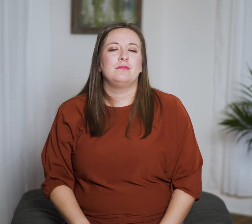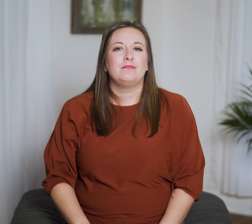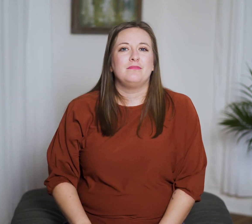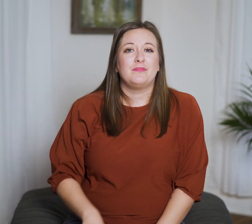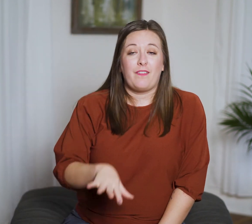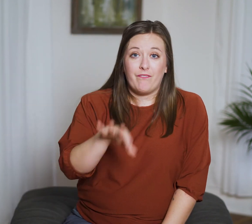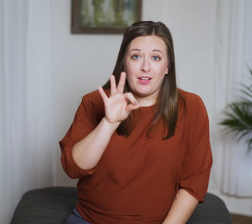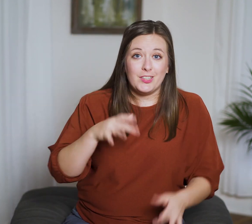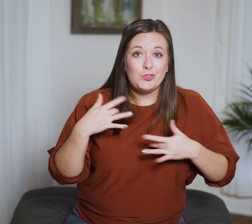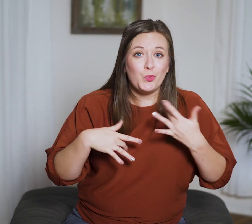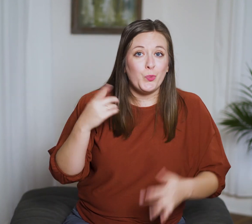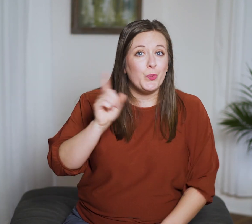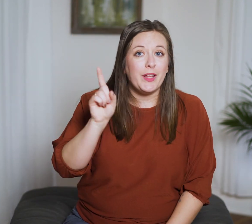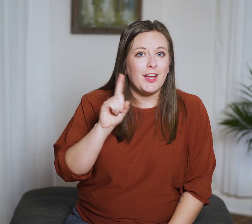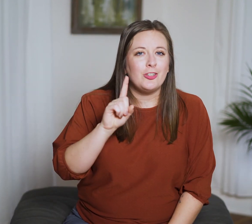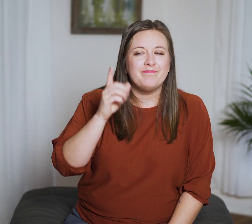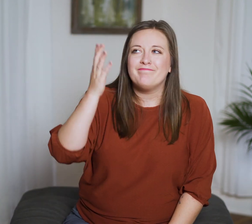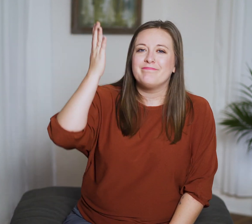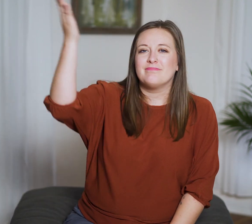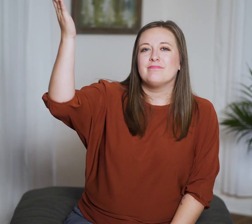And He is where the joy is!